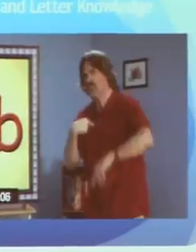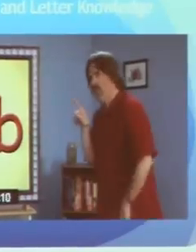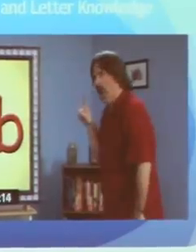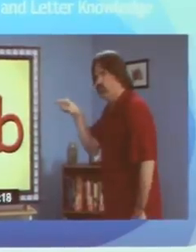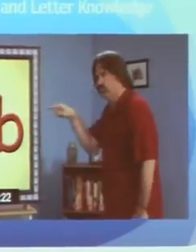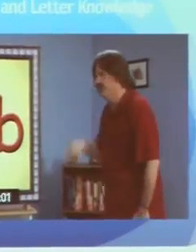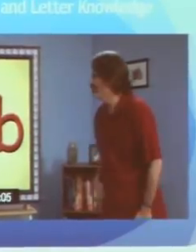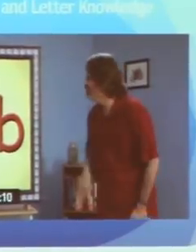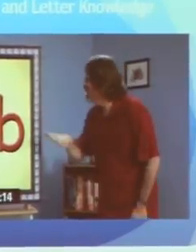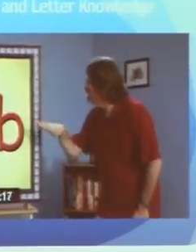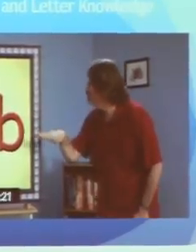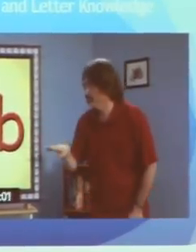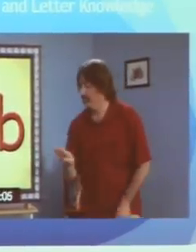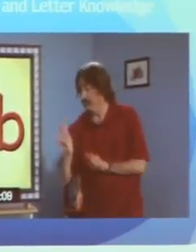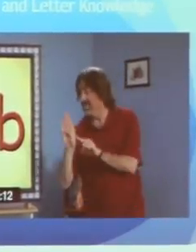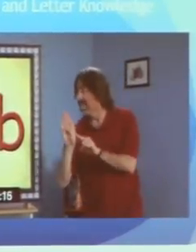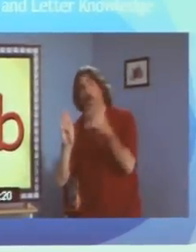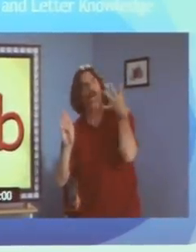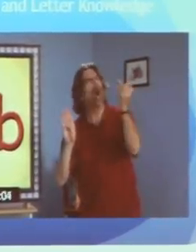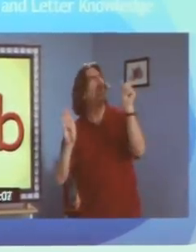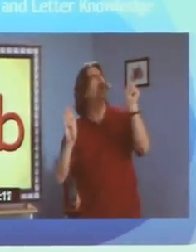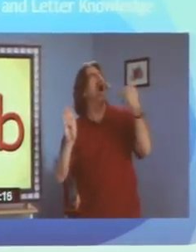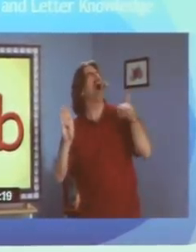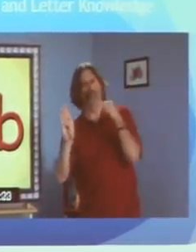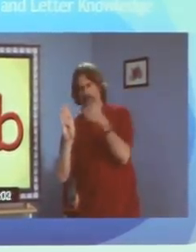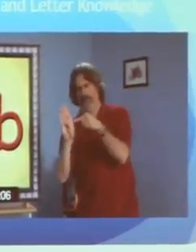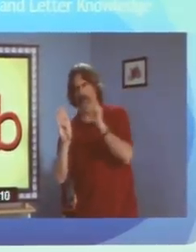Ah, let's ask picture pal.